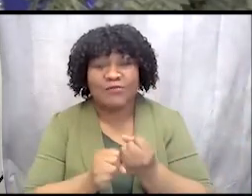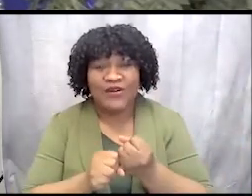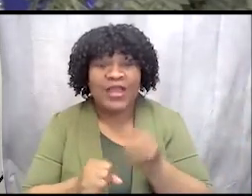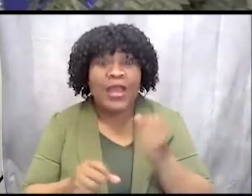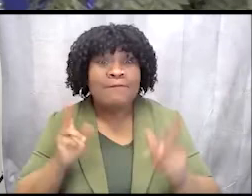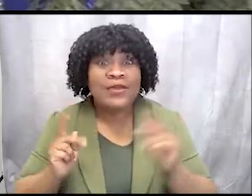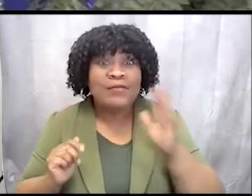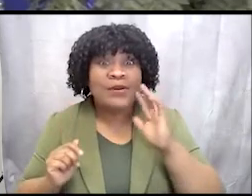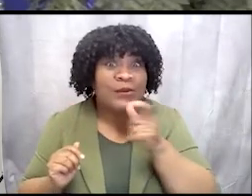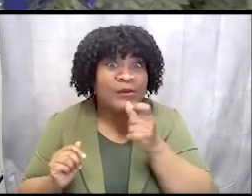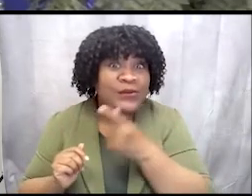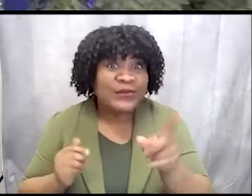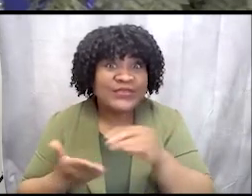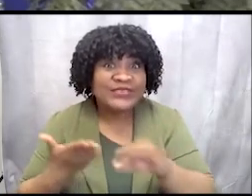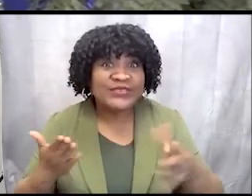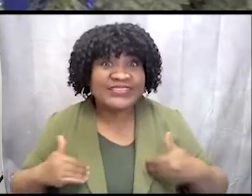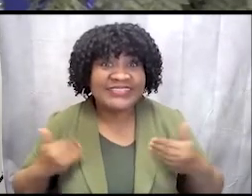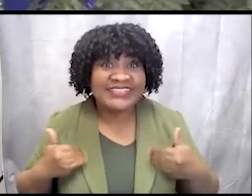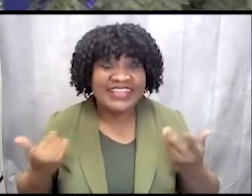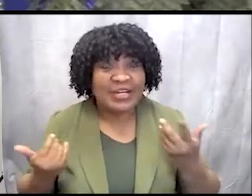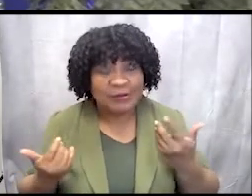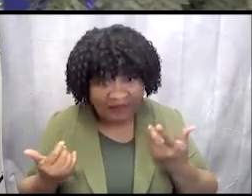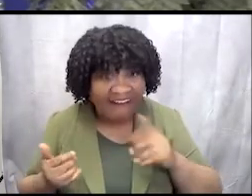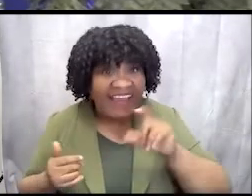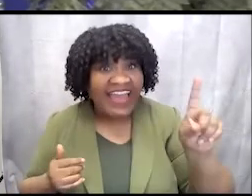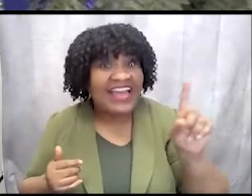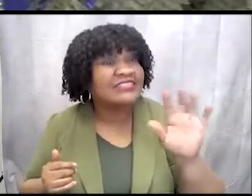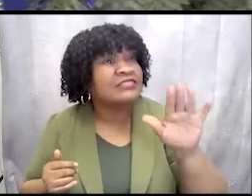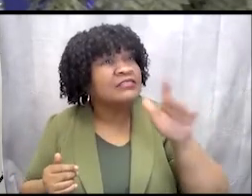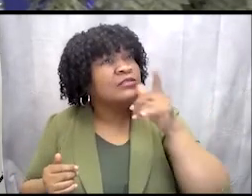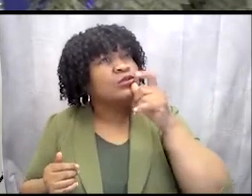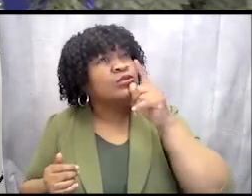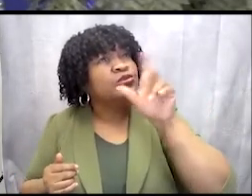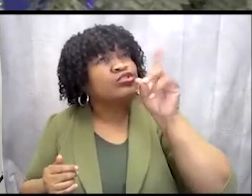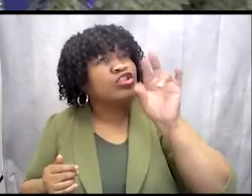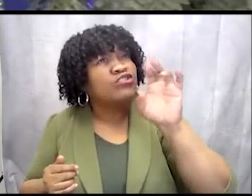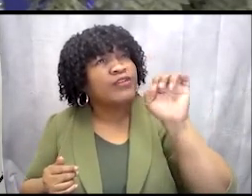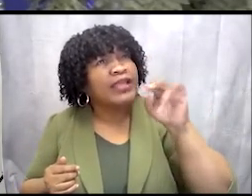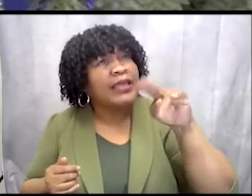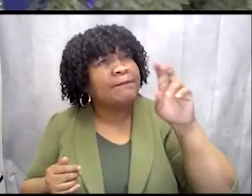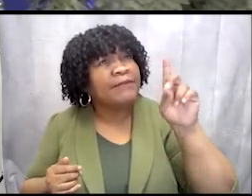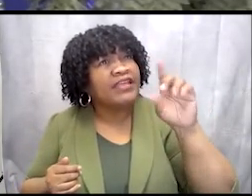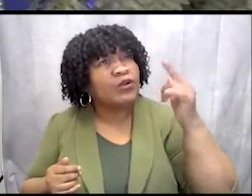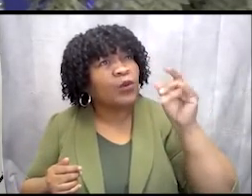And people who are yet unborn will ask the question, "Well, who was Dr. Edmund Gordon?"